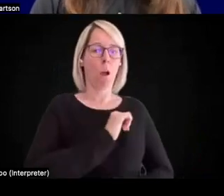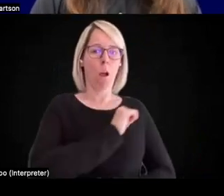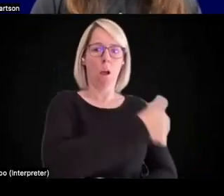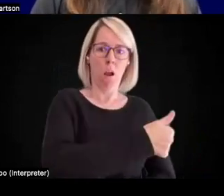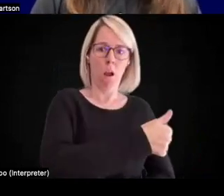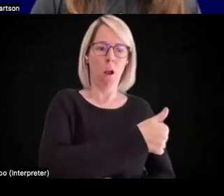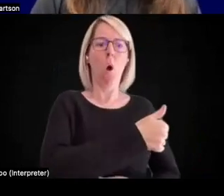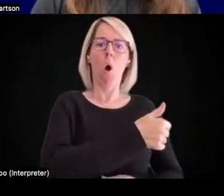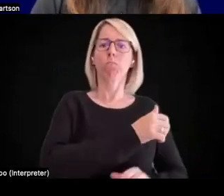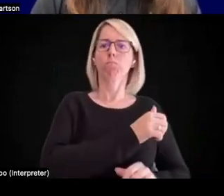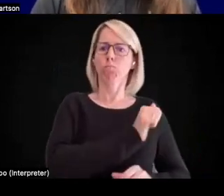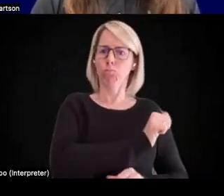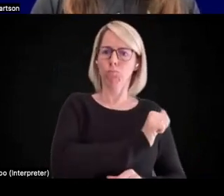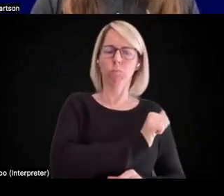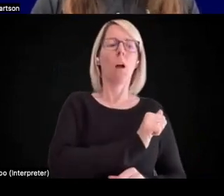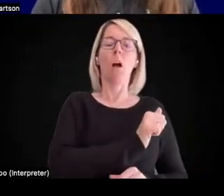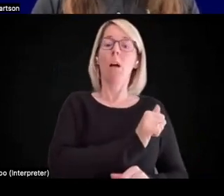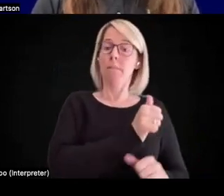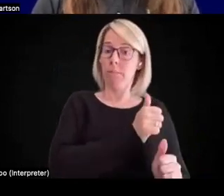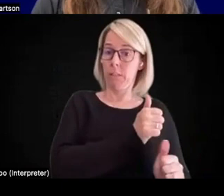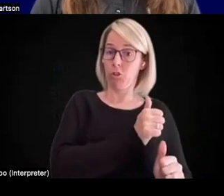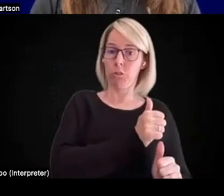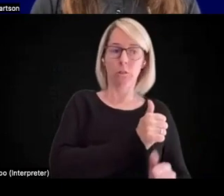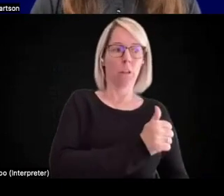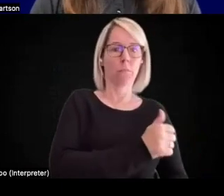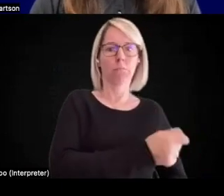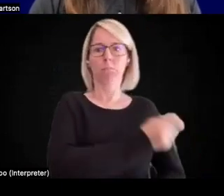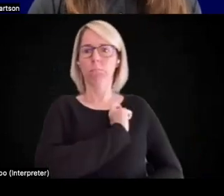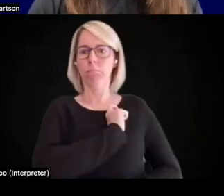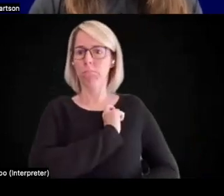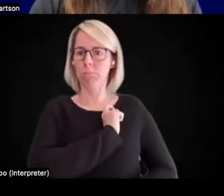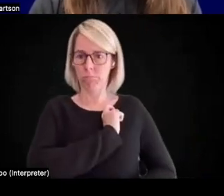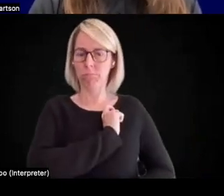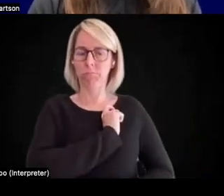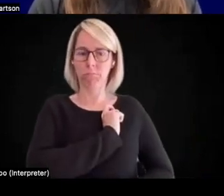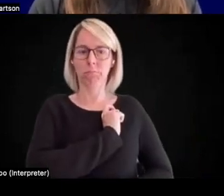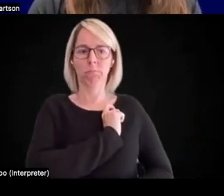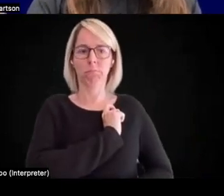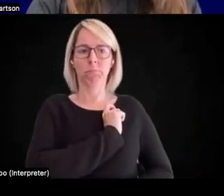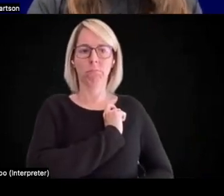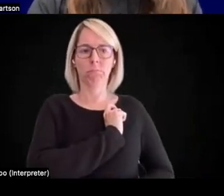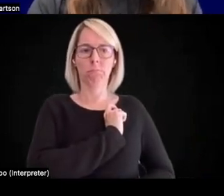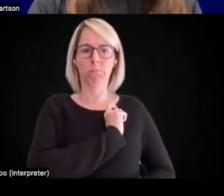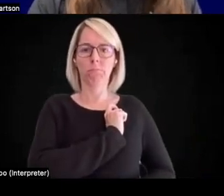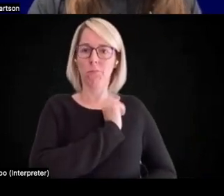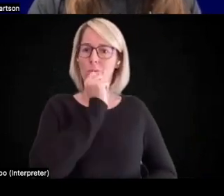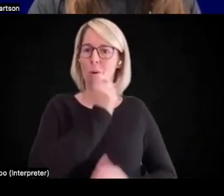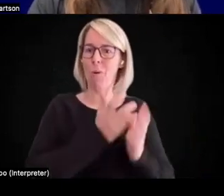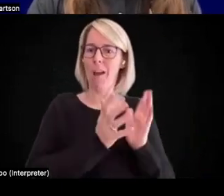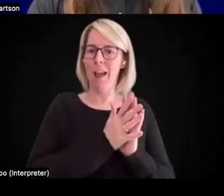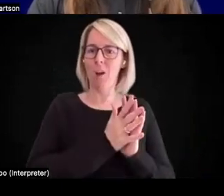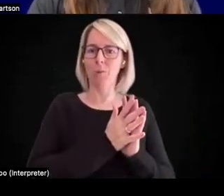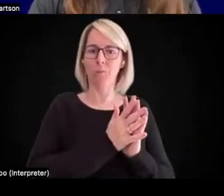your turn when your turn is finished, you need to be able to give a turn to the other person,